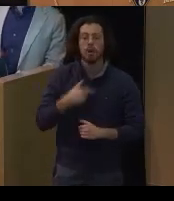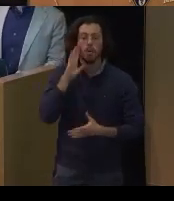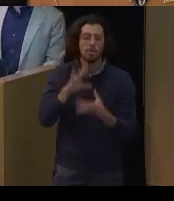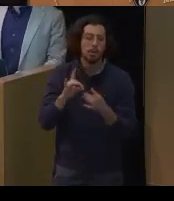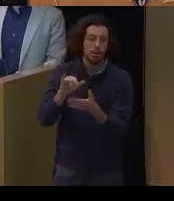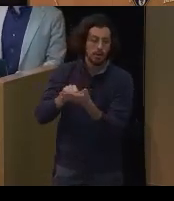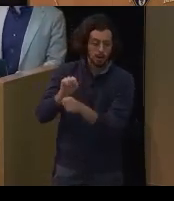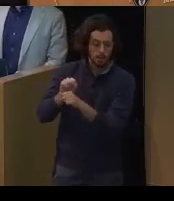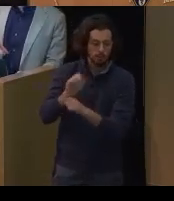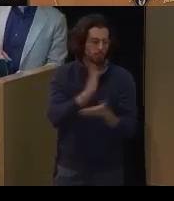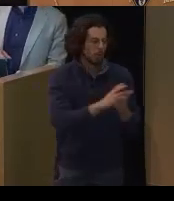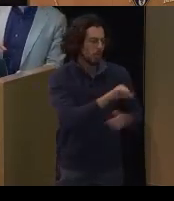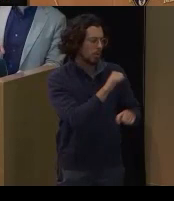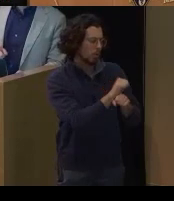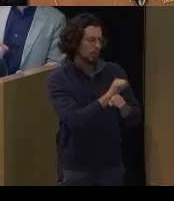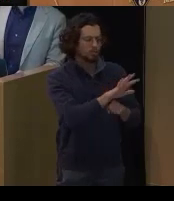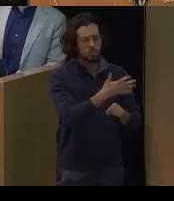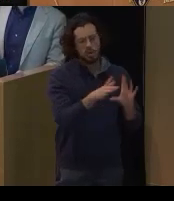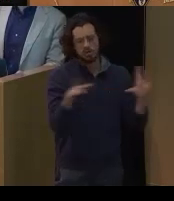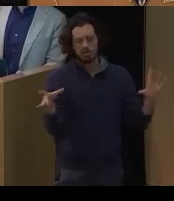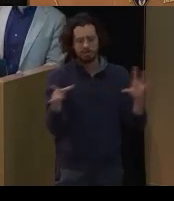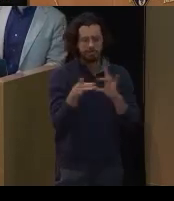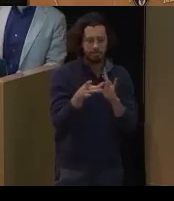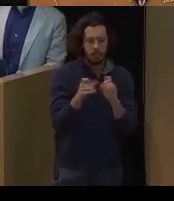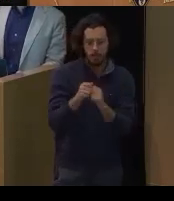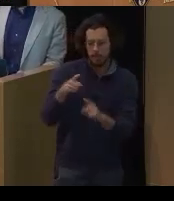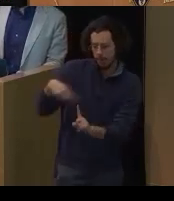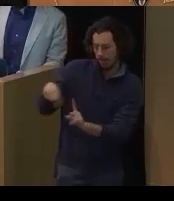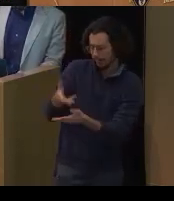tell you about some other work that's kind of tangentially related to that stuff that's also